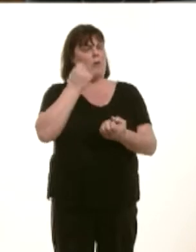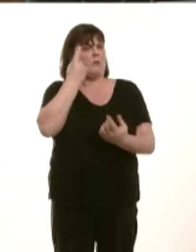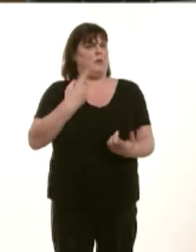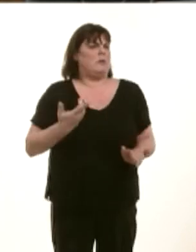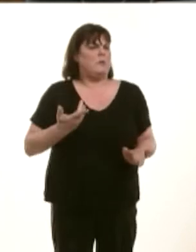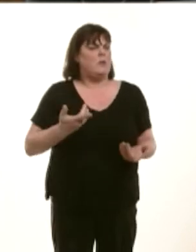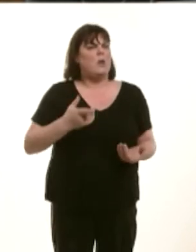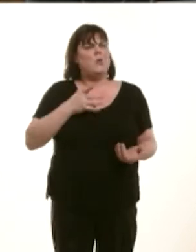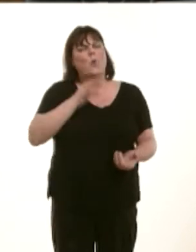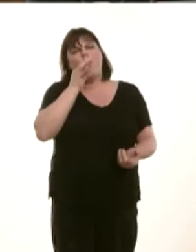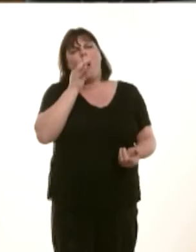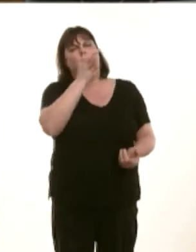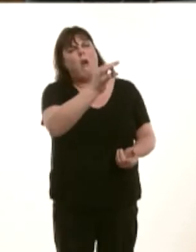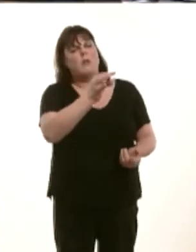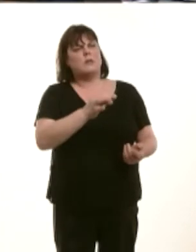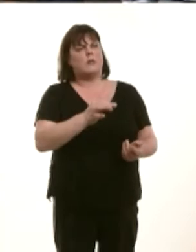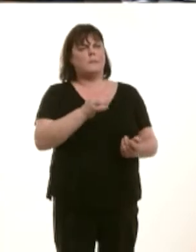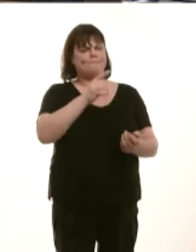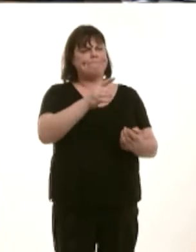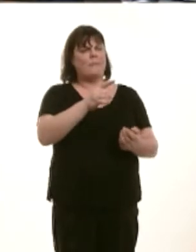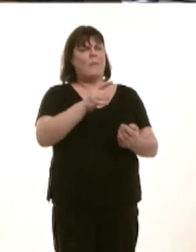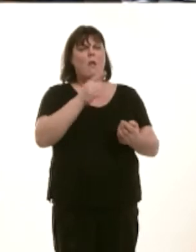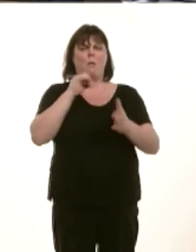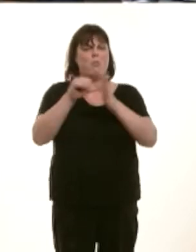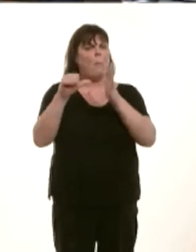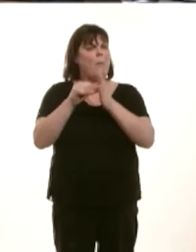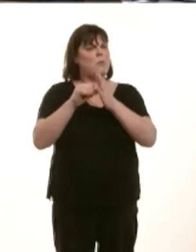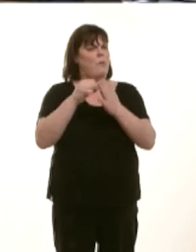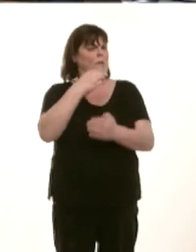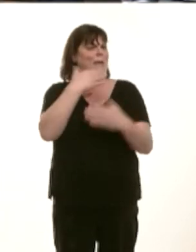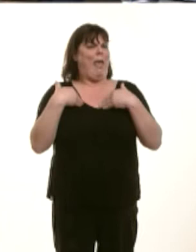that against this backdrop, the Welsh Government has slashed spending on doctor recruitment